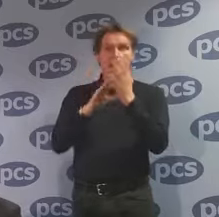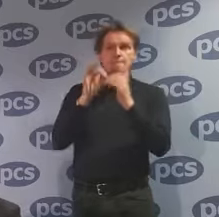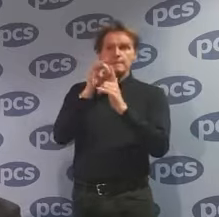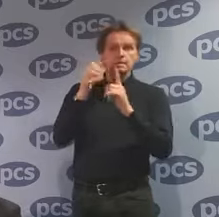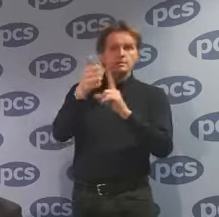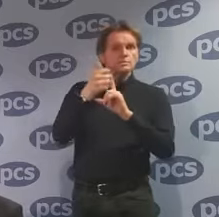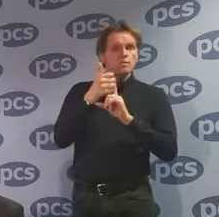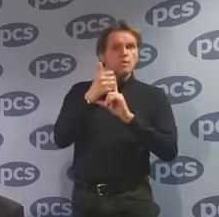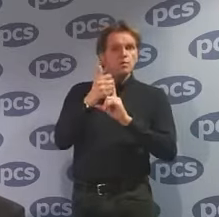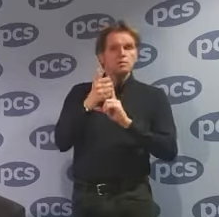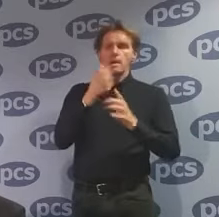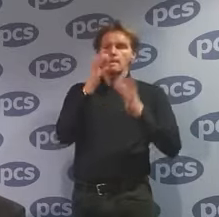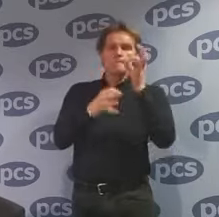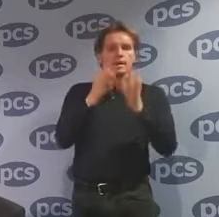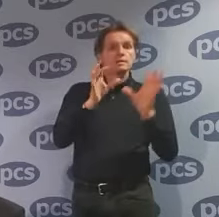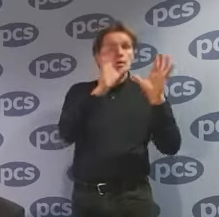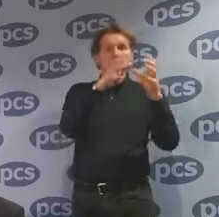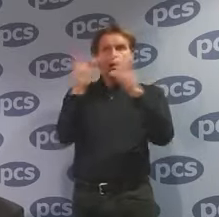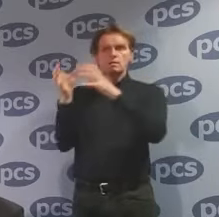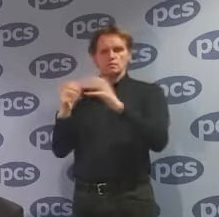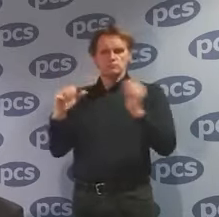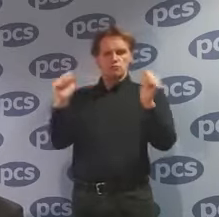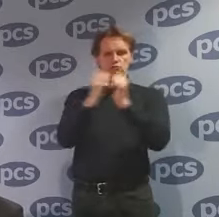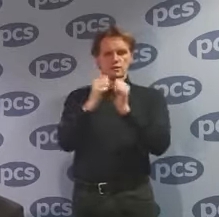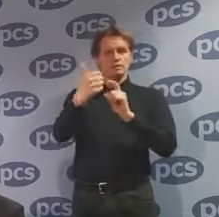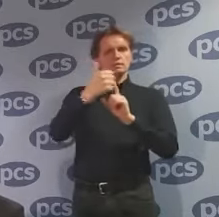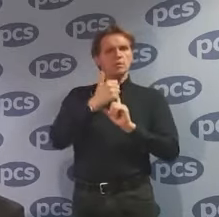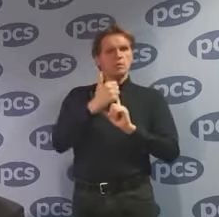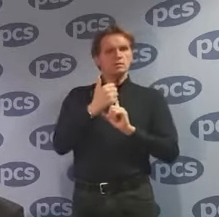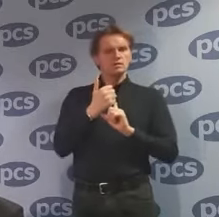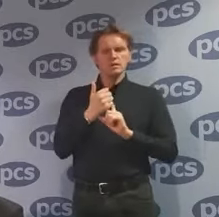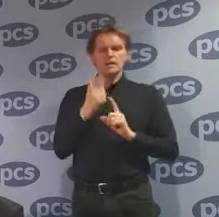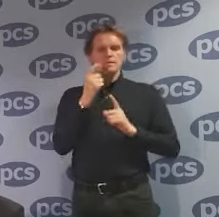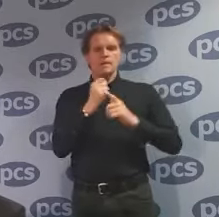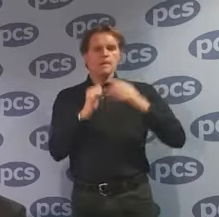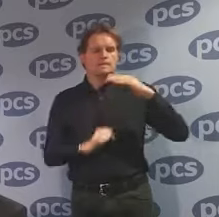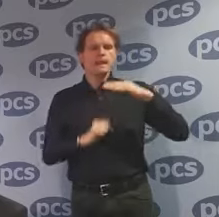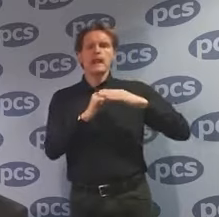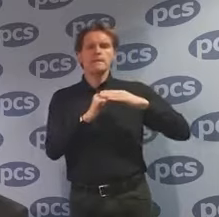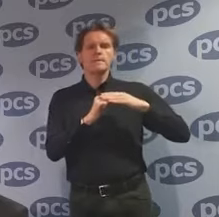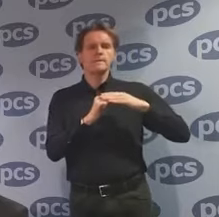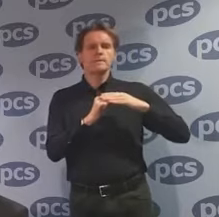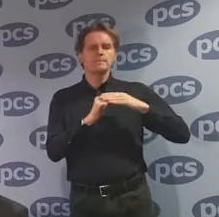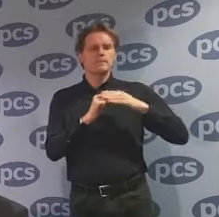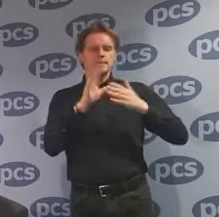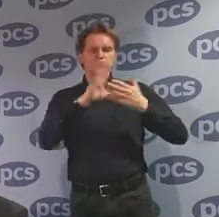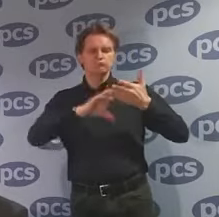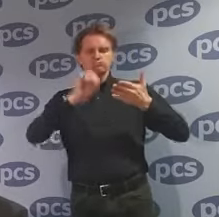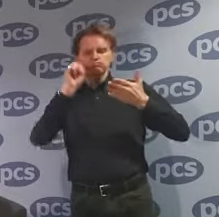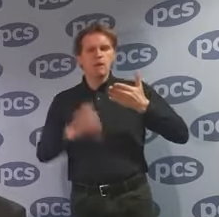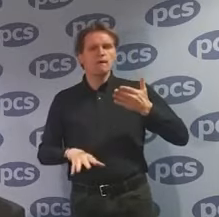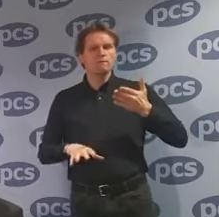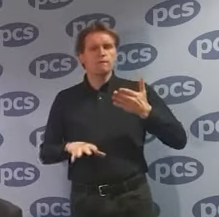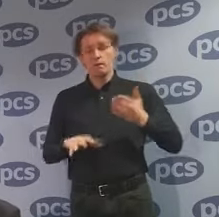parties that the public sector pay cap should not just be ended but that it needs to be funded but the point is very well made and if it's good